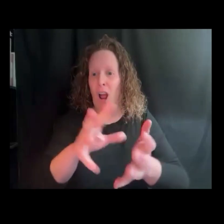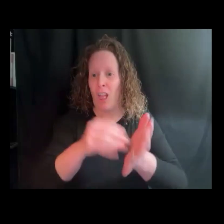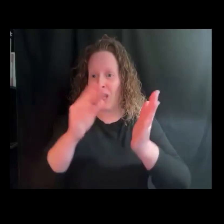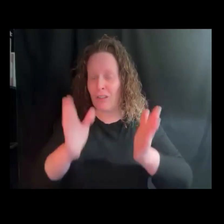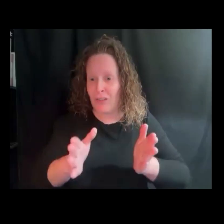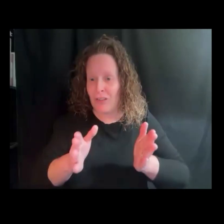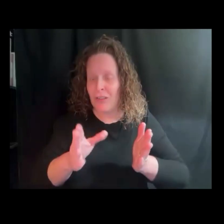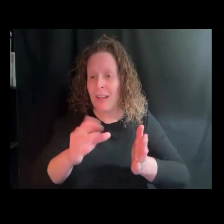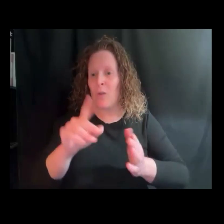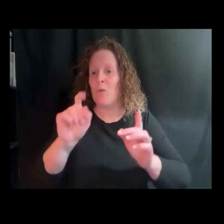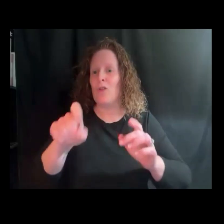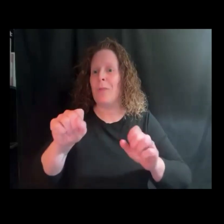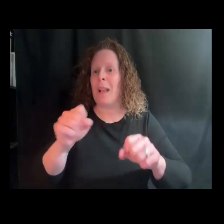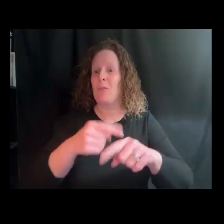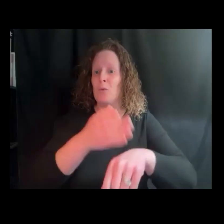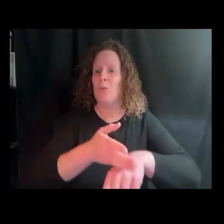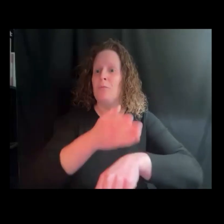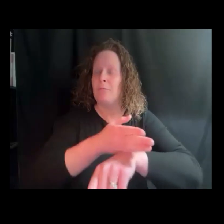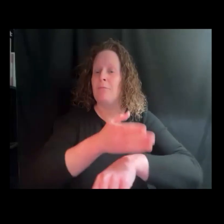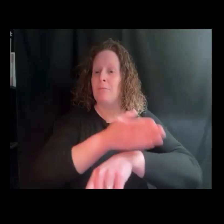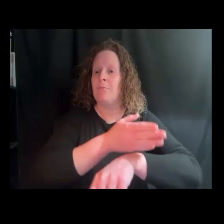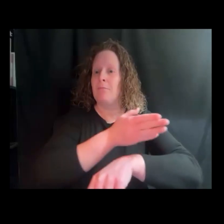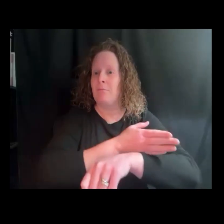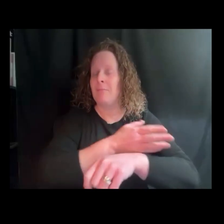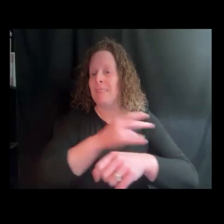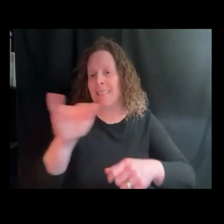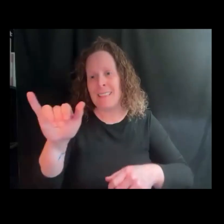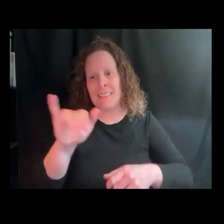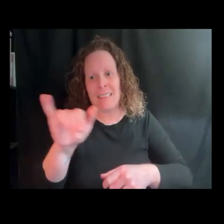more. This is called lifelong learning and you have